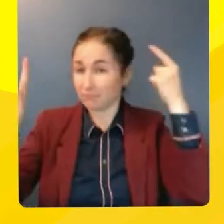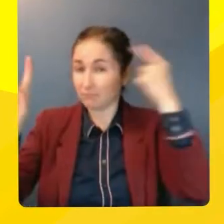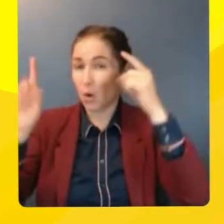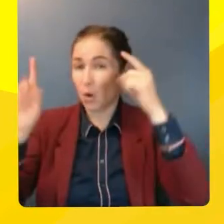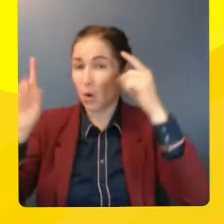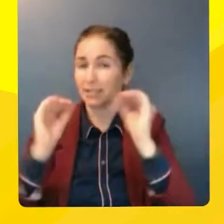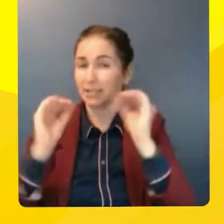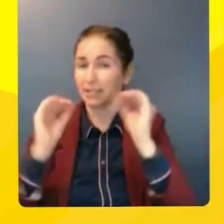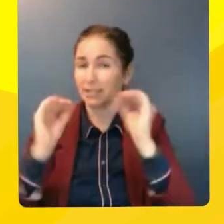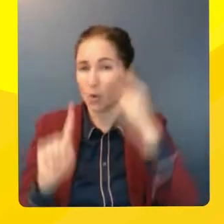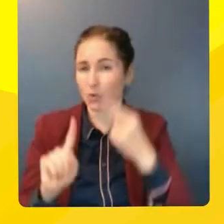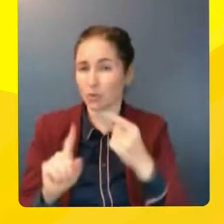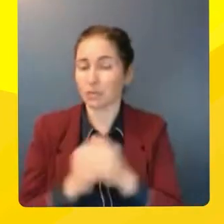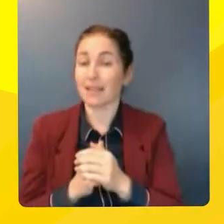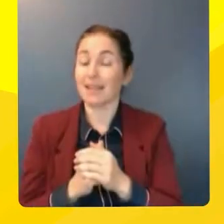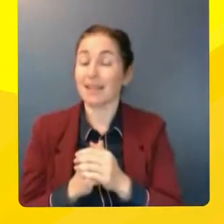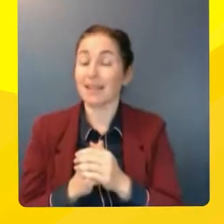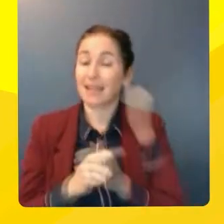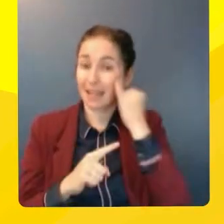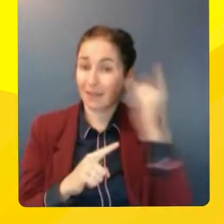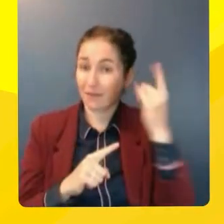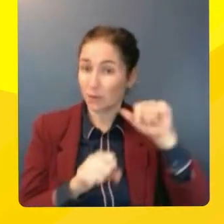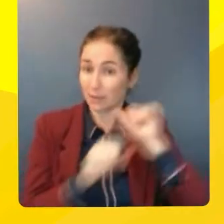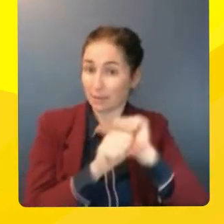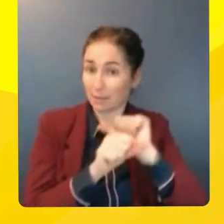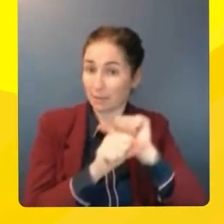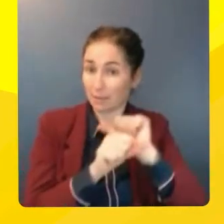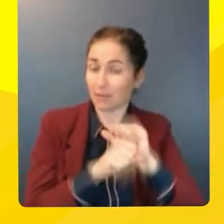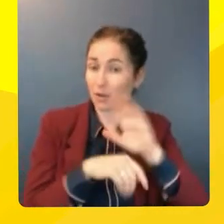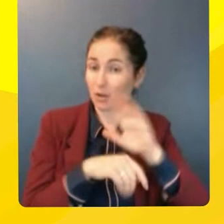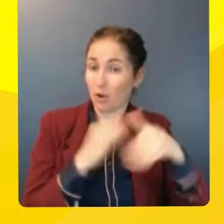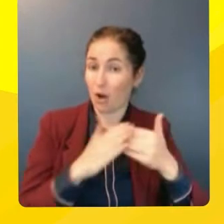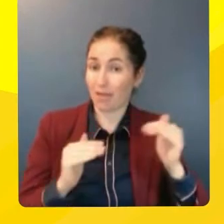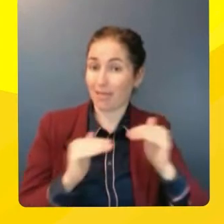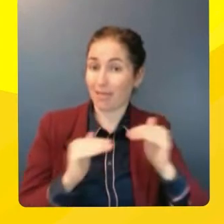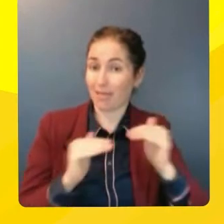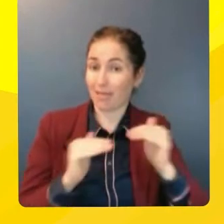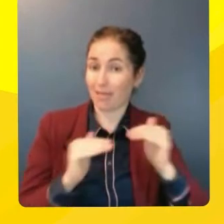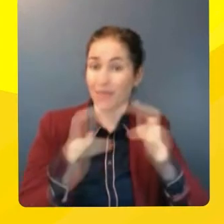And if those employees at all levels don't understand how their daily